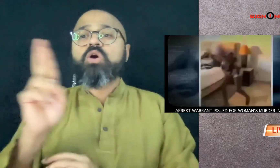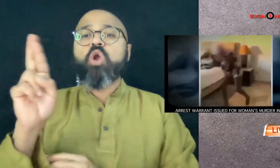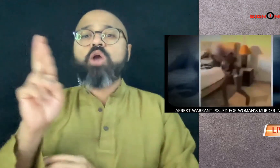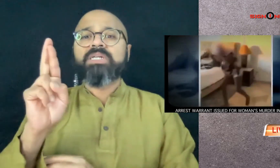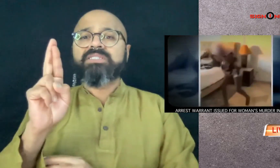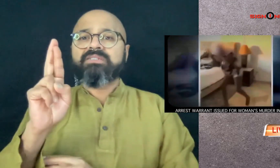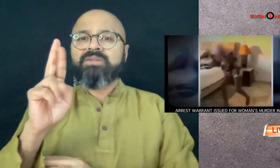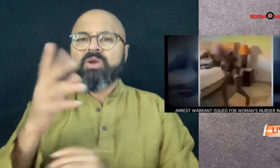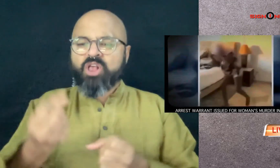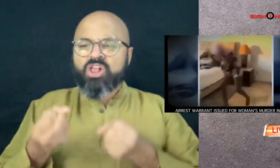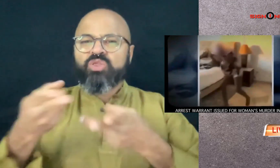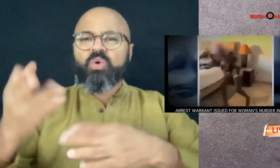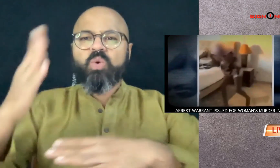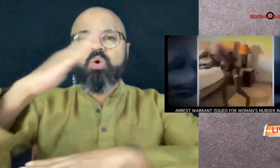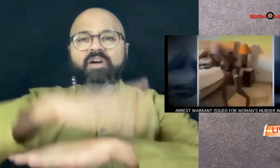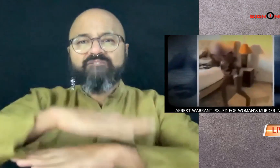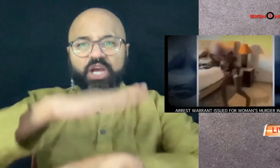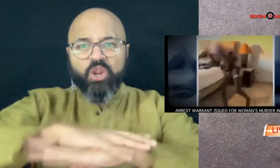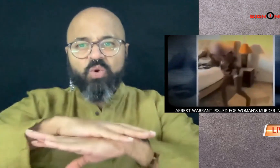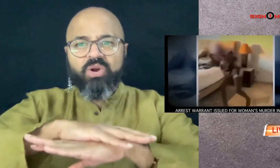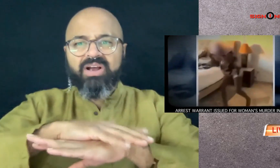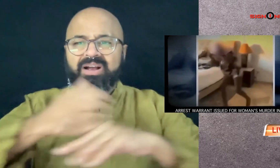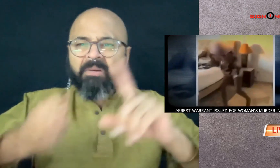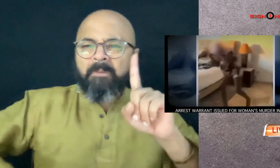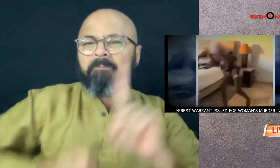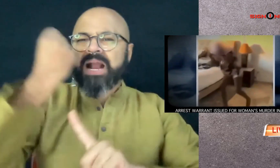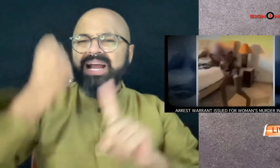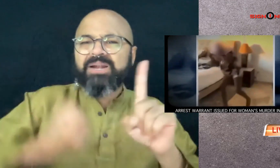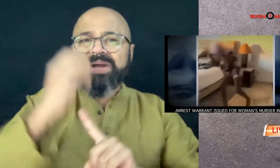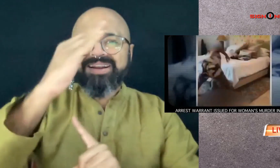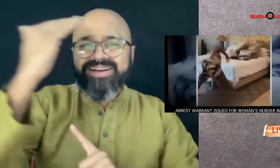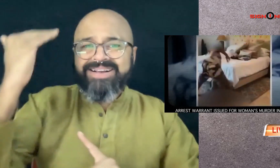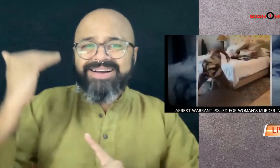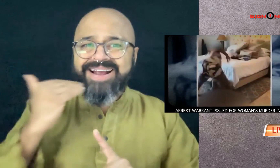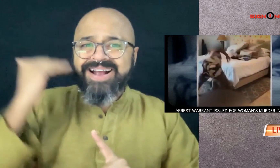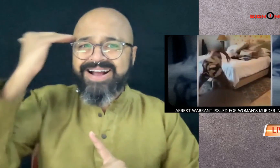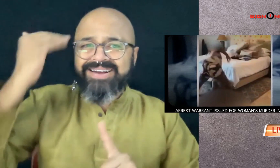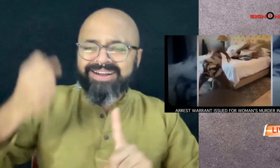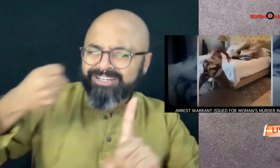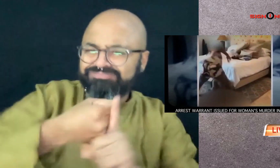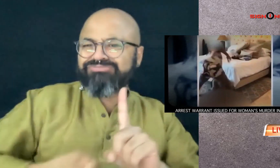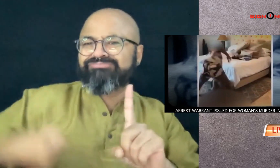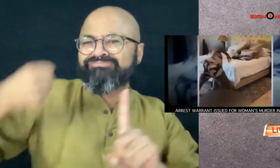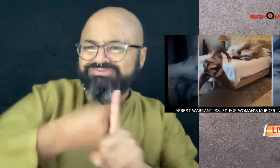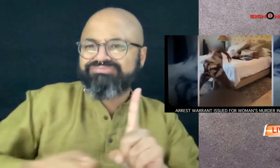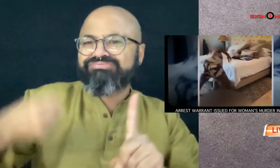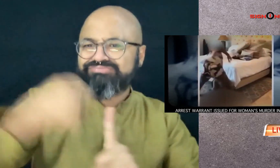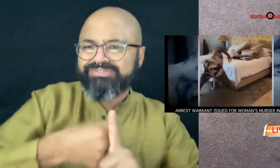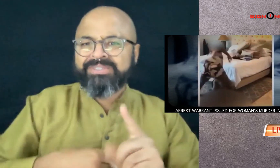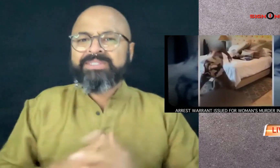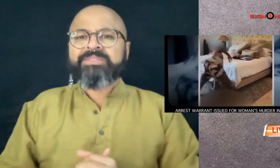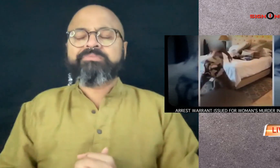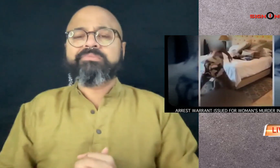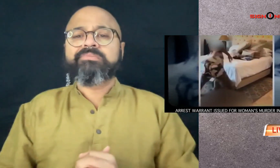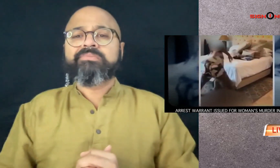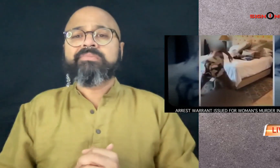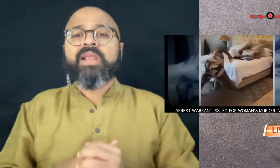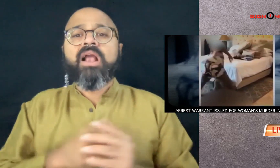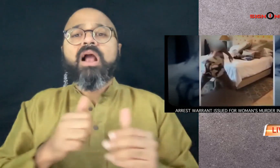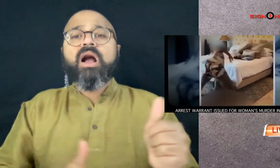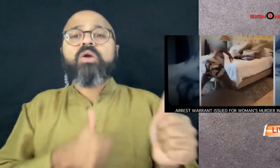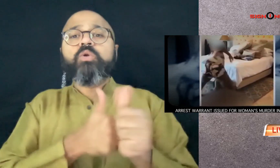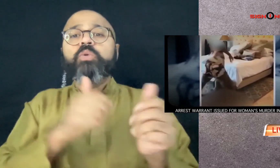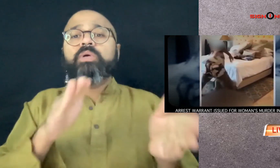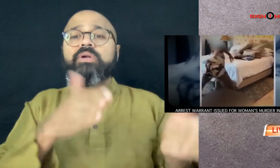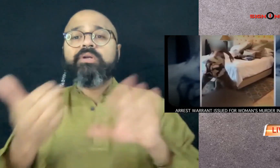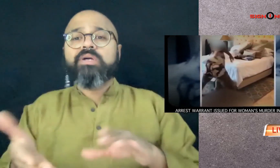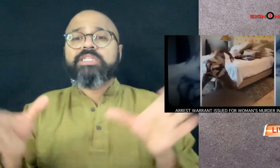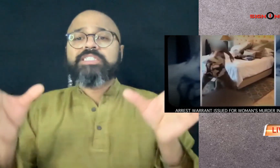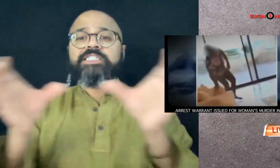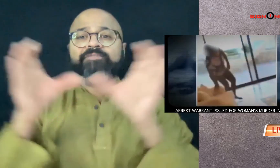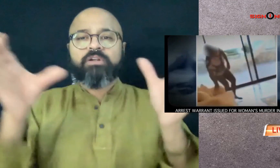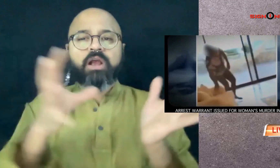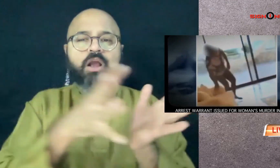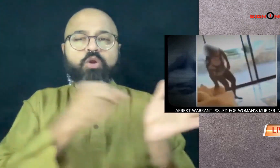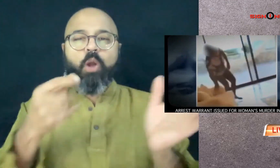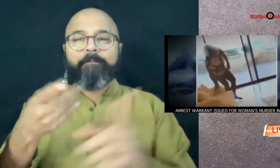thrown to the floor and beaten on the head several times